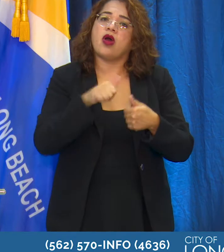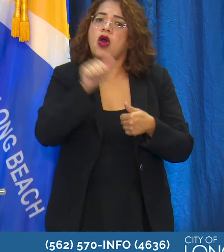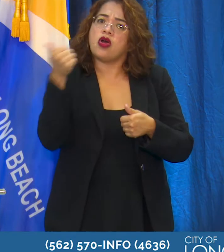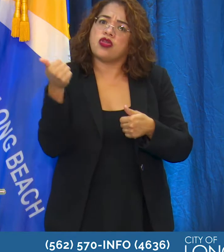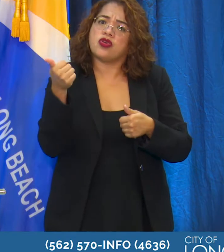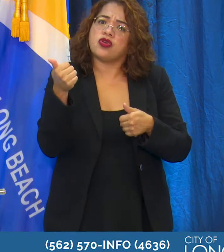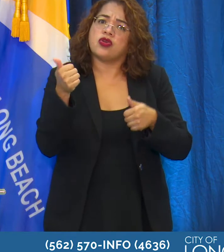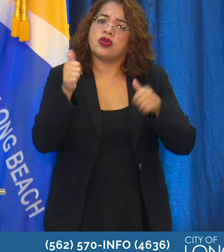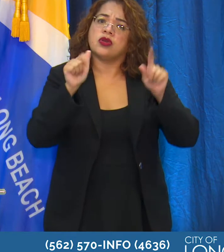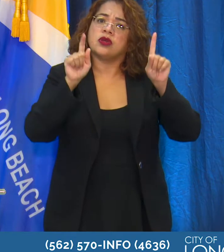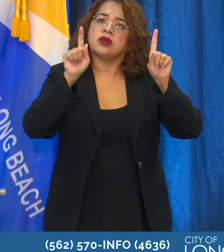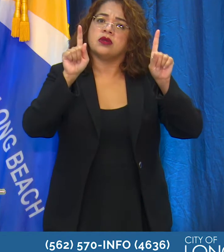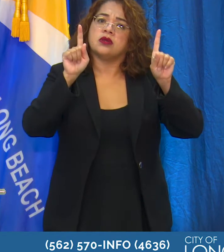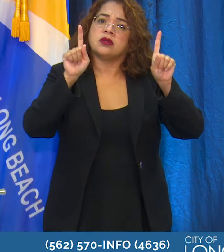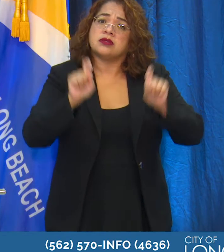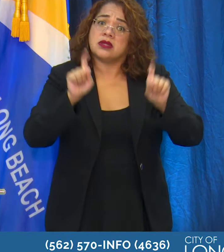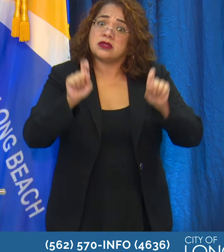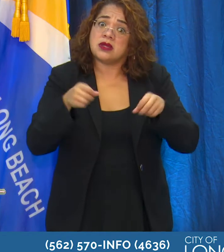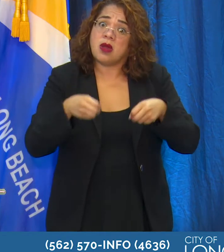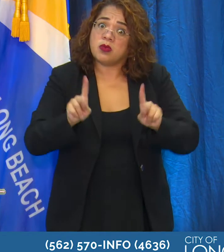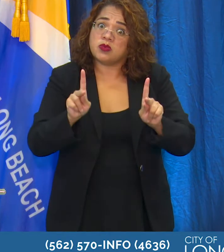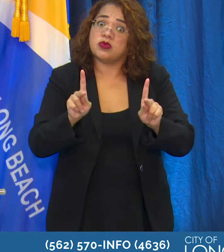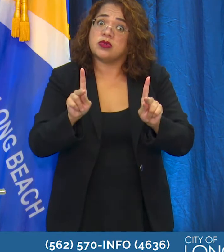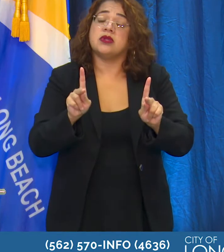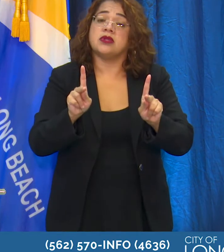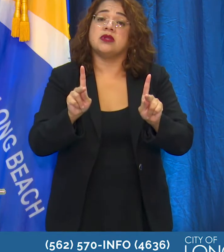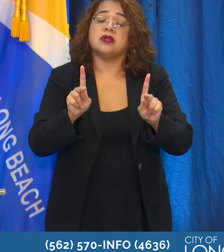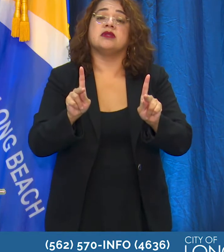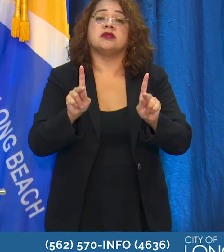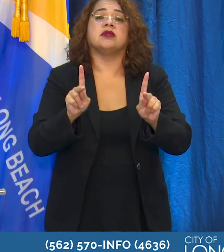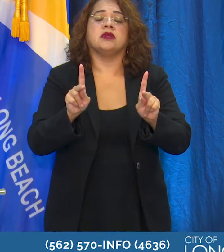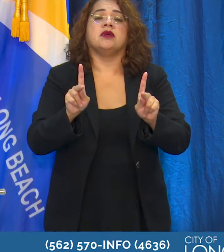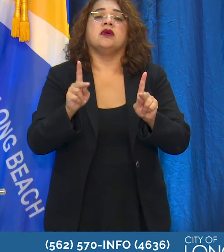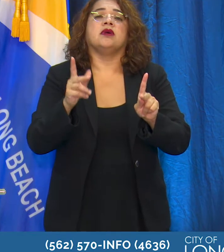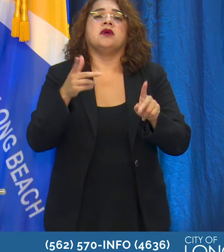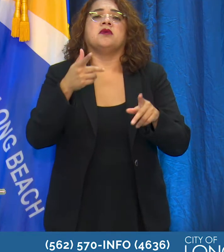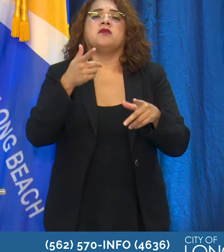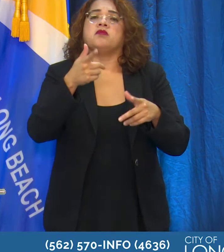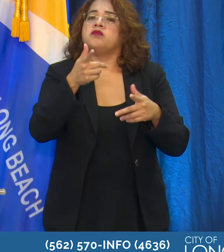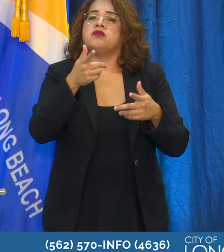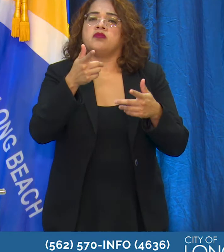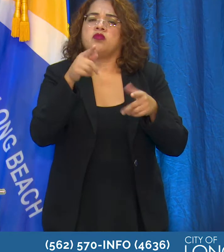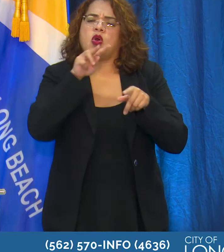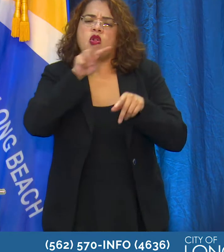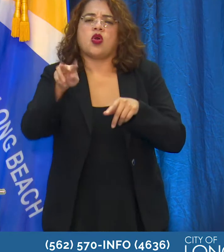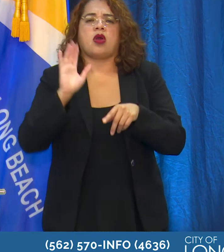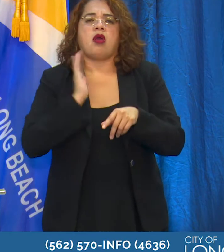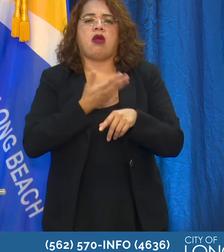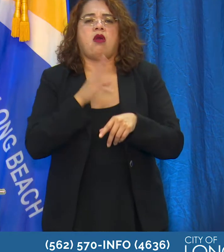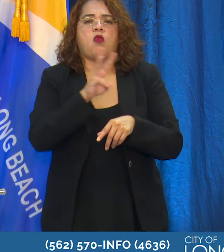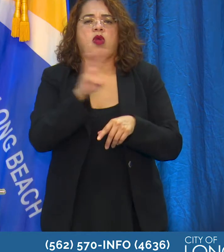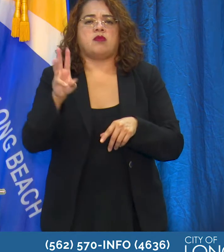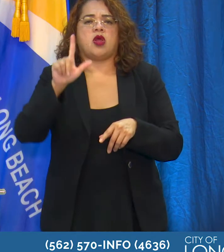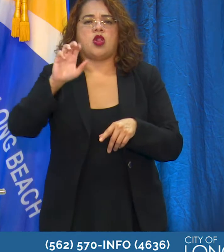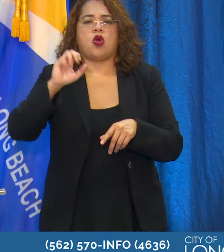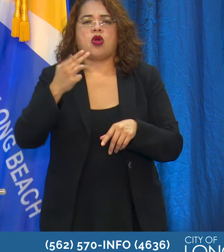Again, longbeach.gov/covid19. You can always also call your healthcare provider if you have one for additional information